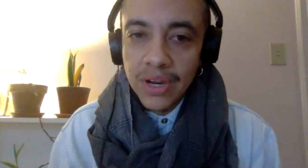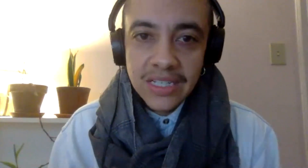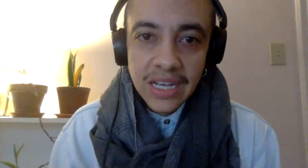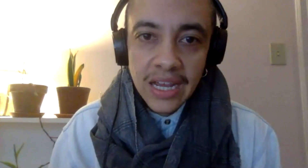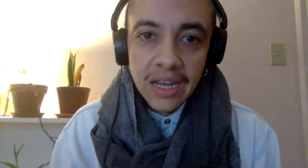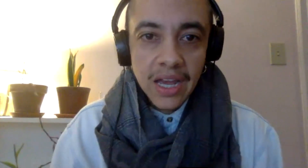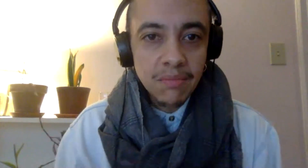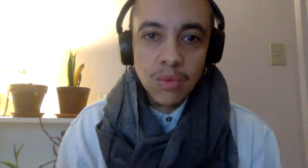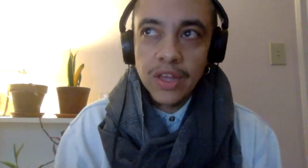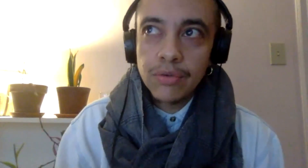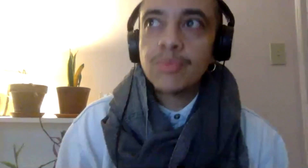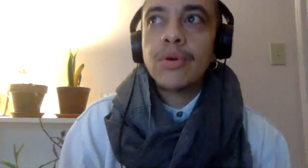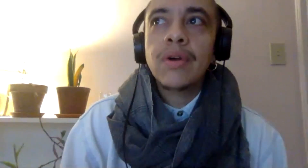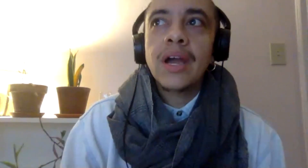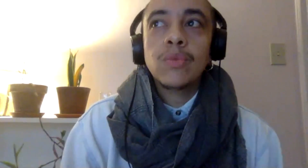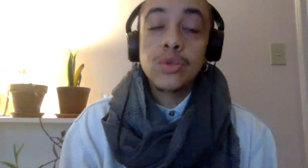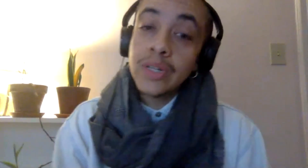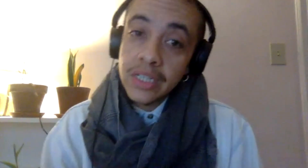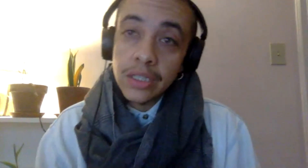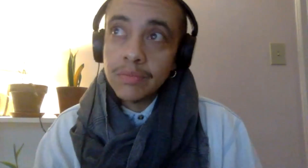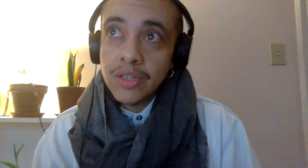today, kind of midway through the program which will include music